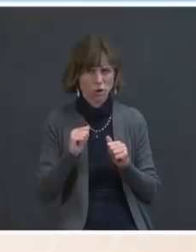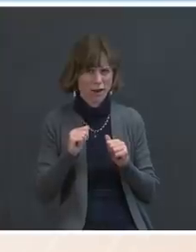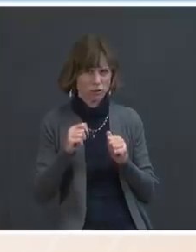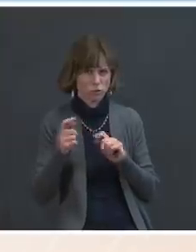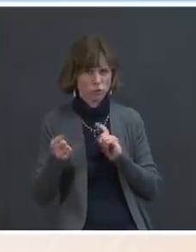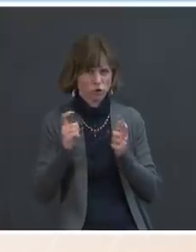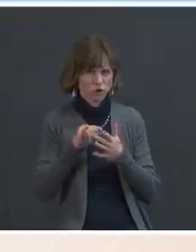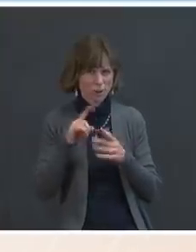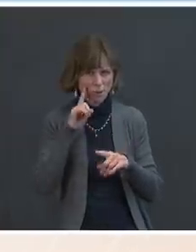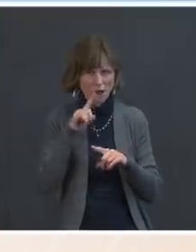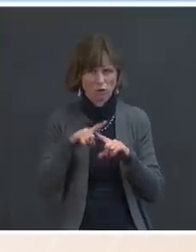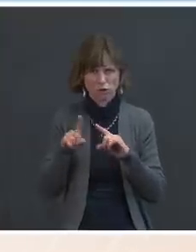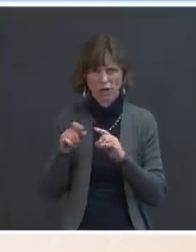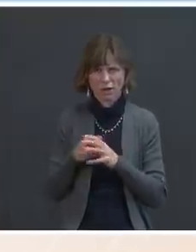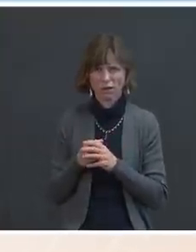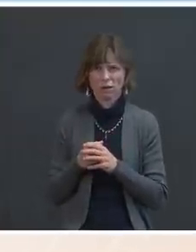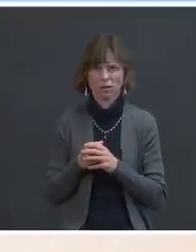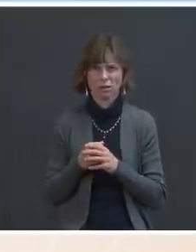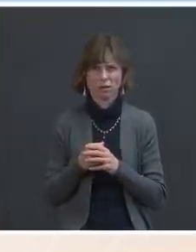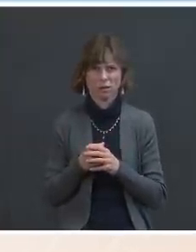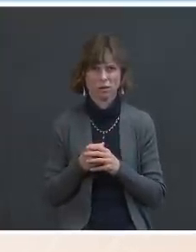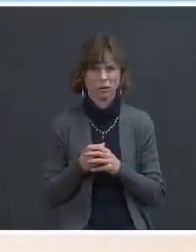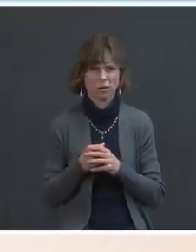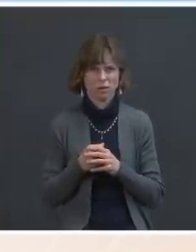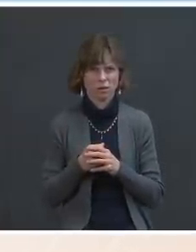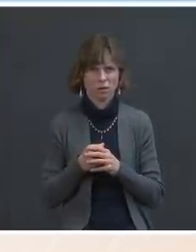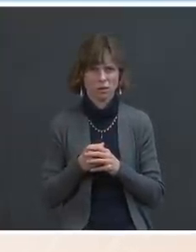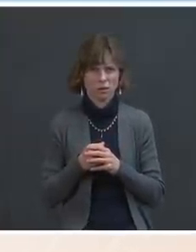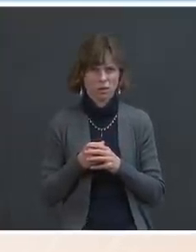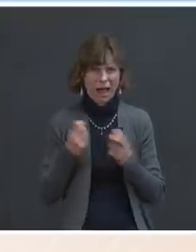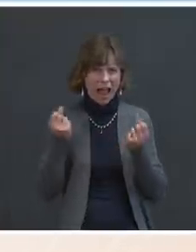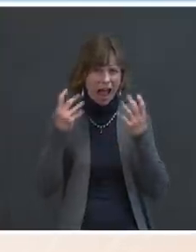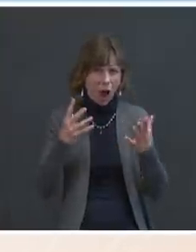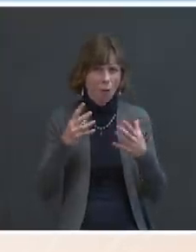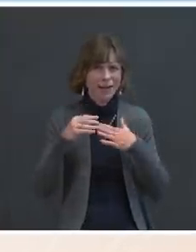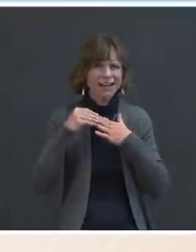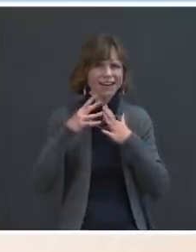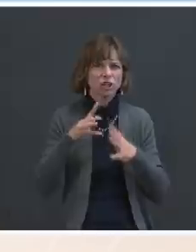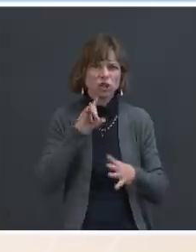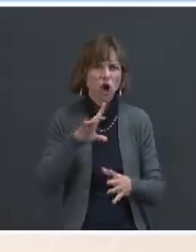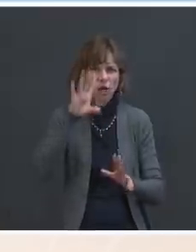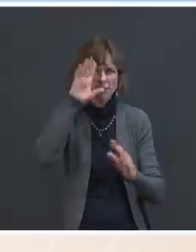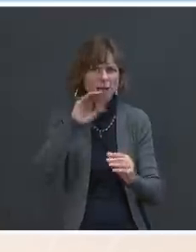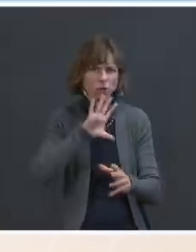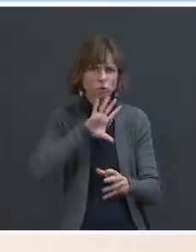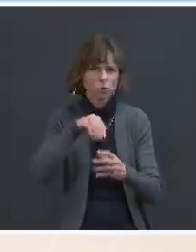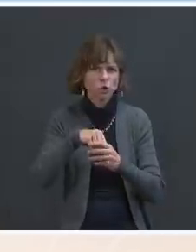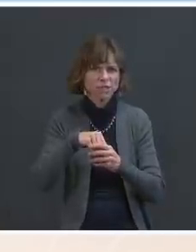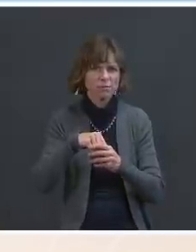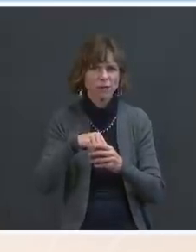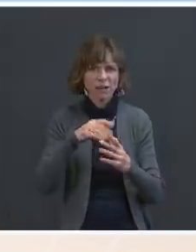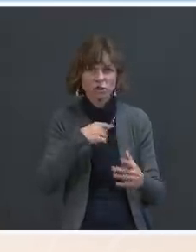The Press: And do you know roughly how many heads of state are expected to participate, and if the Chinese President would be one of them? Ms. Psaki: I don't have any more details on the summit.